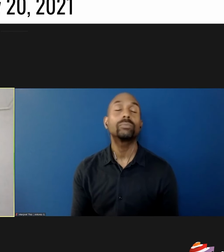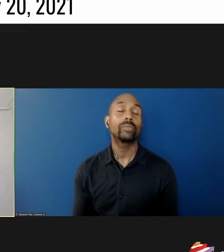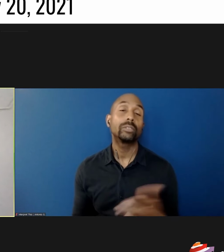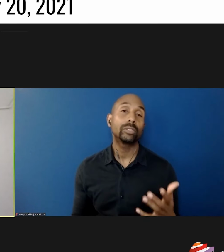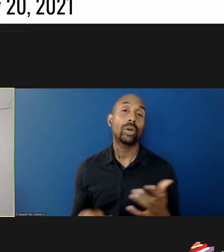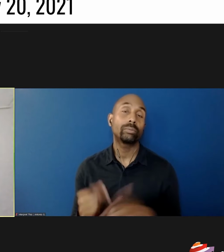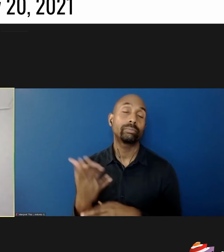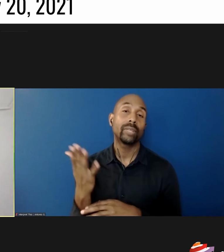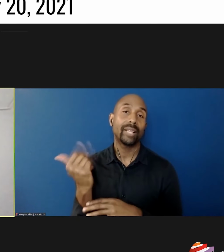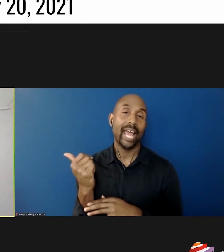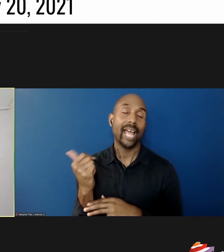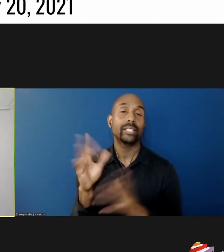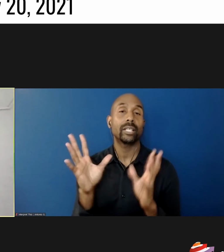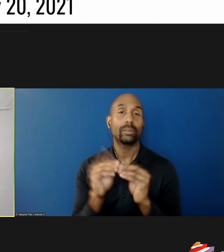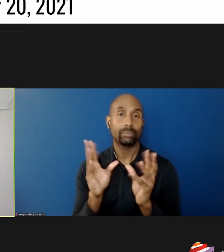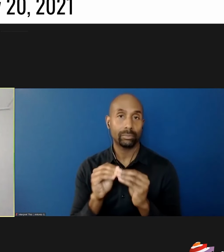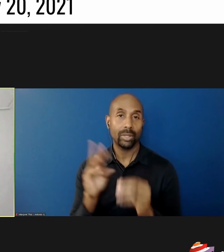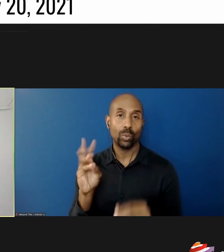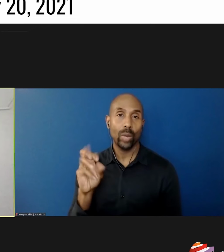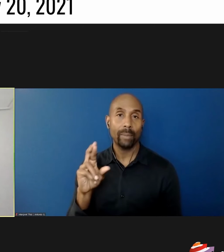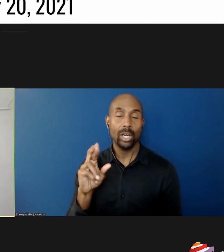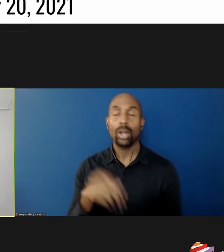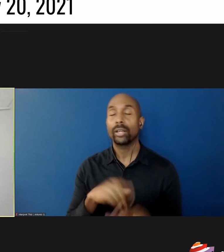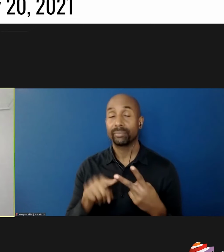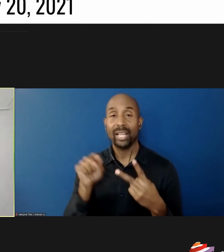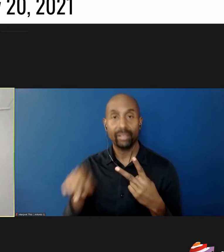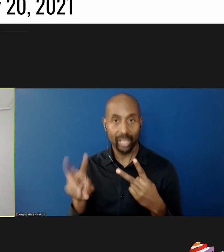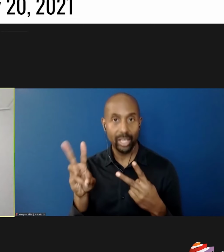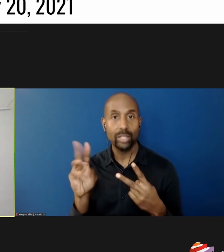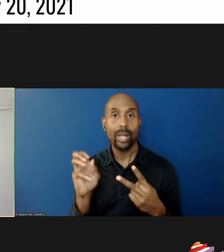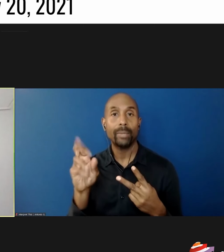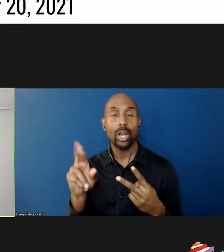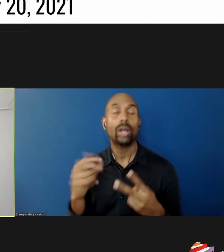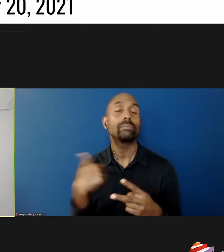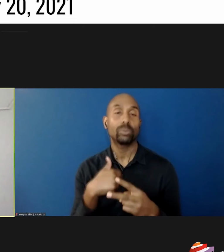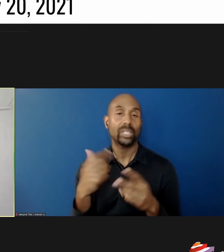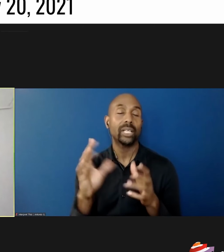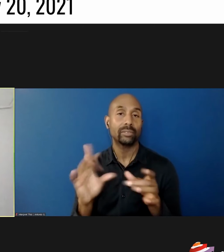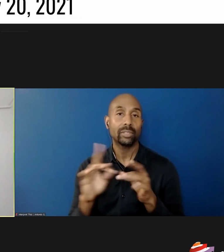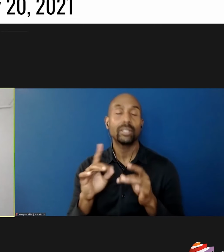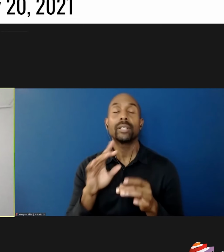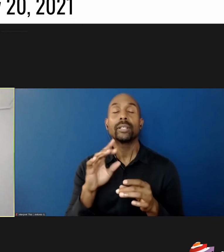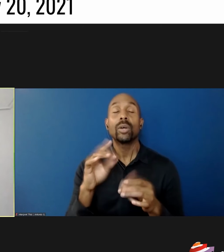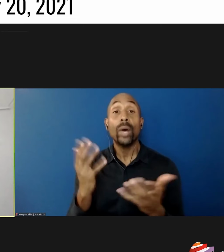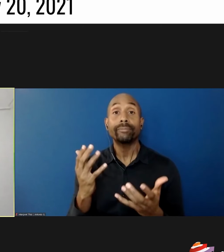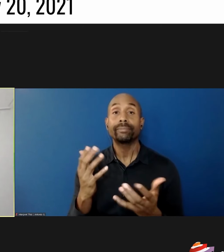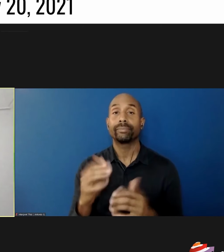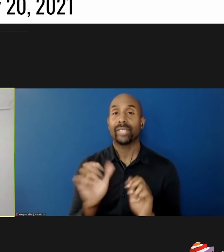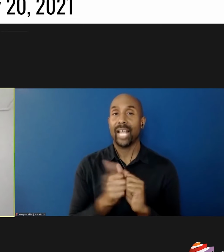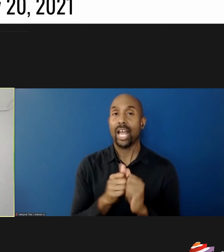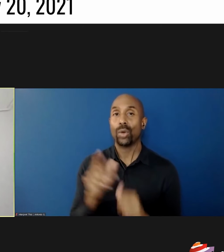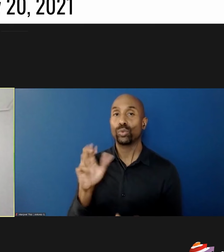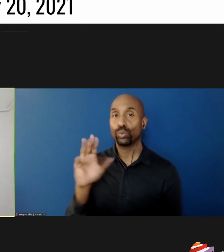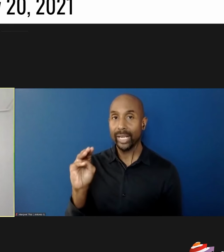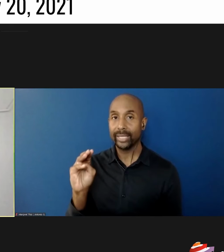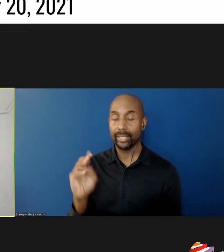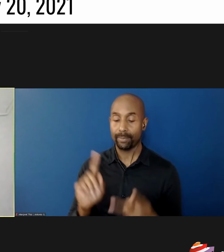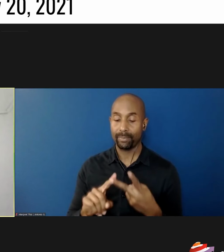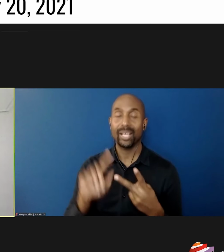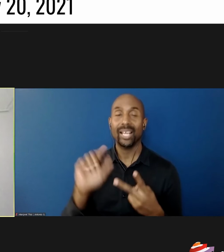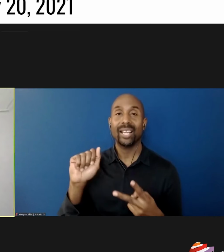we've discussed how racism and ableism really impacts Black disabled people's experiences